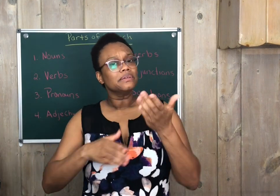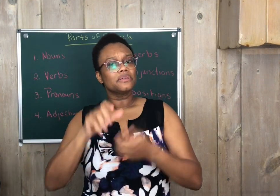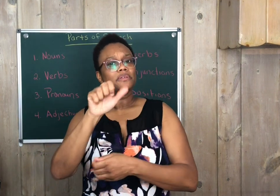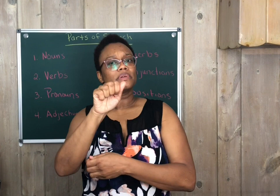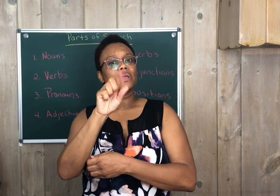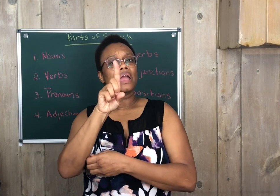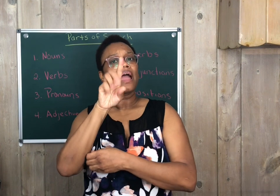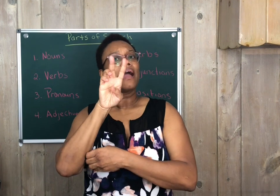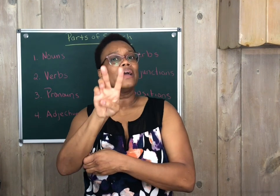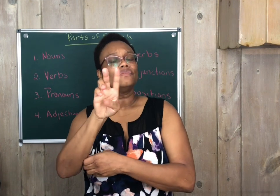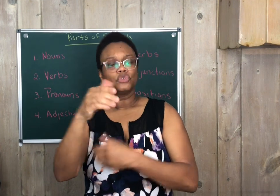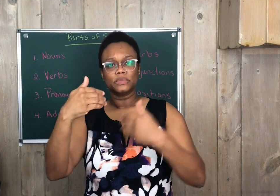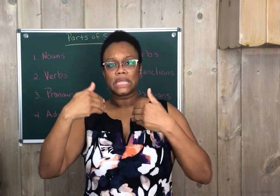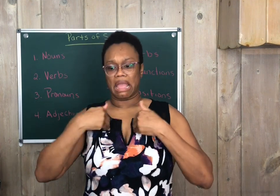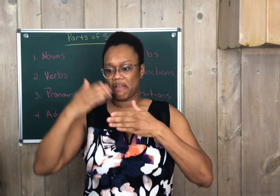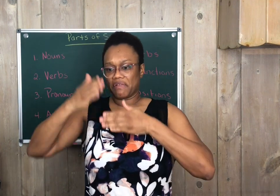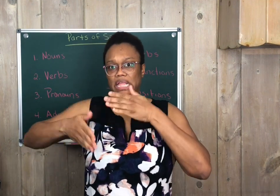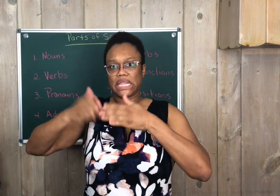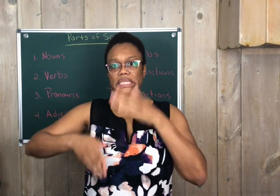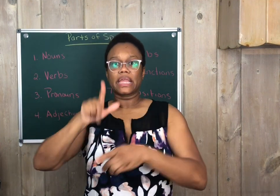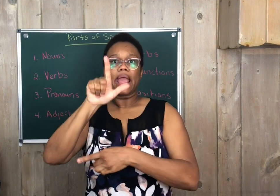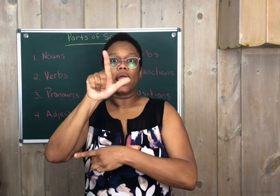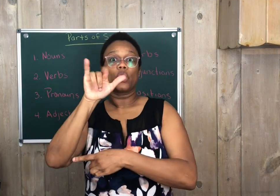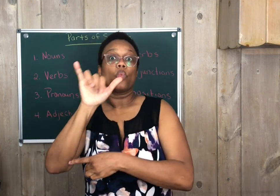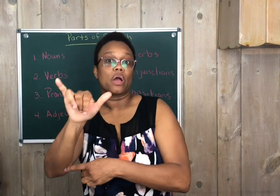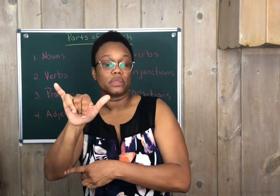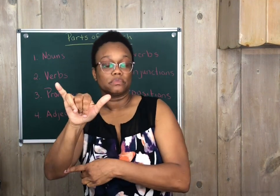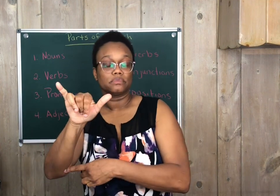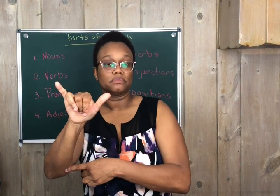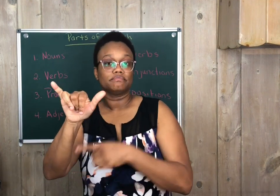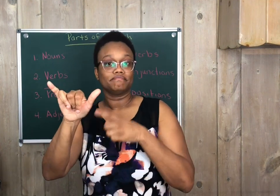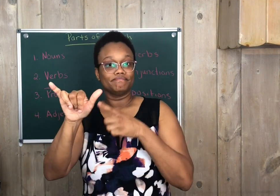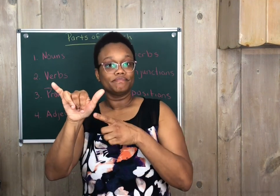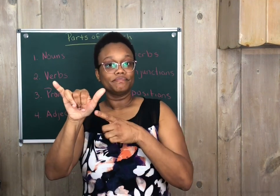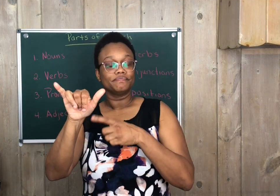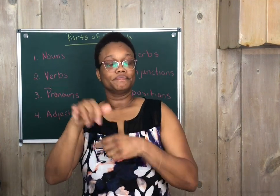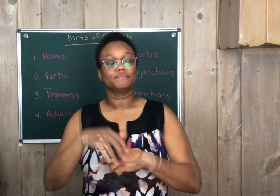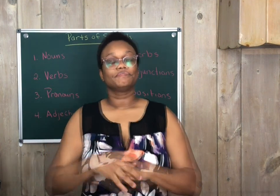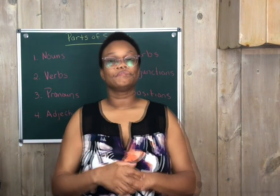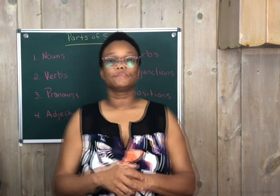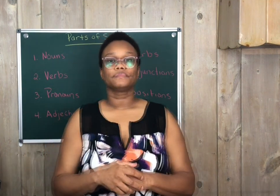Some adverbs have ly at the end That's how you know, it's an adverb